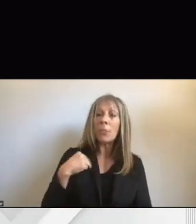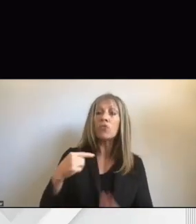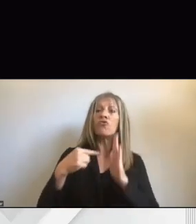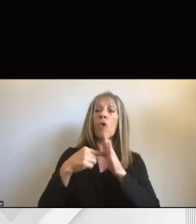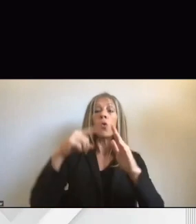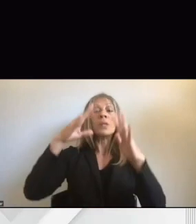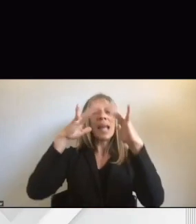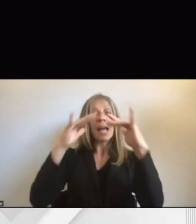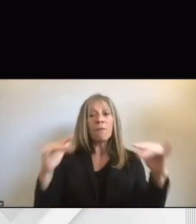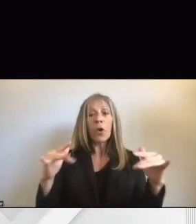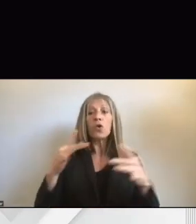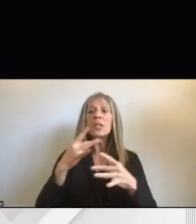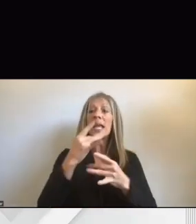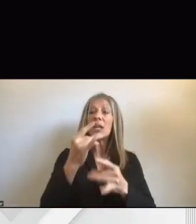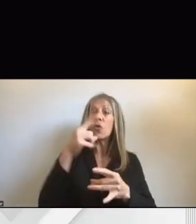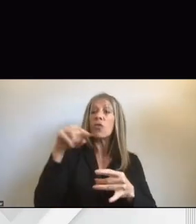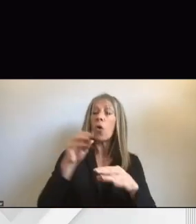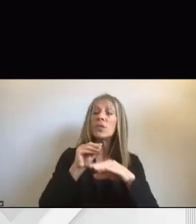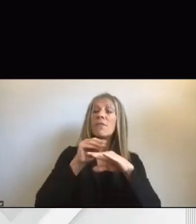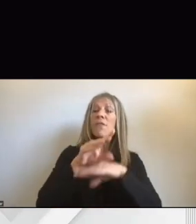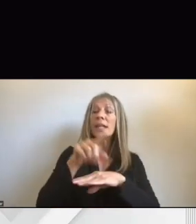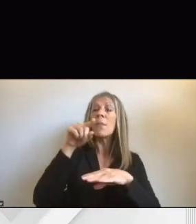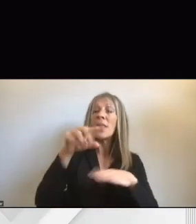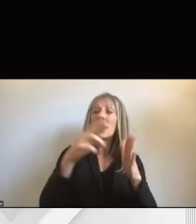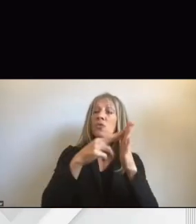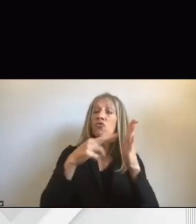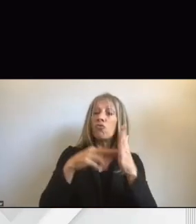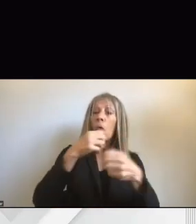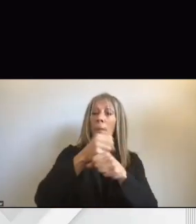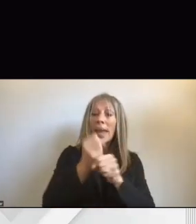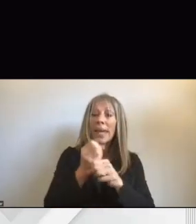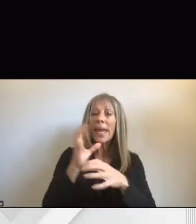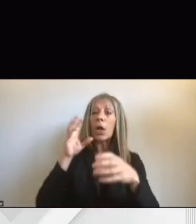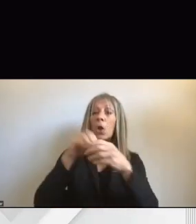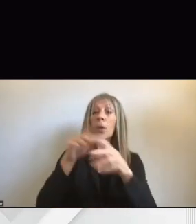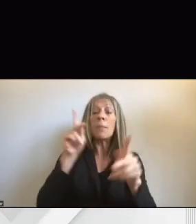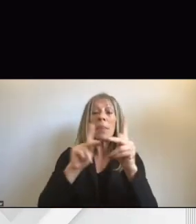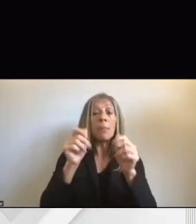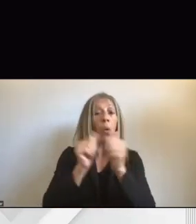diverse interests of those affected by this rulemaking, including people with disabilities,